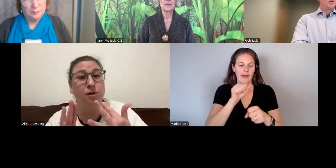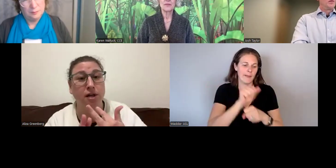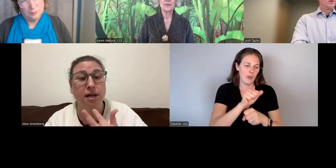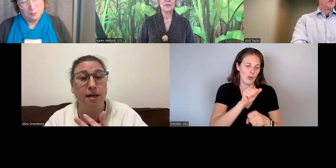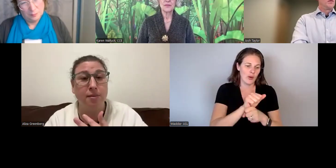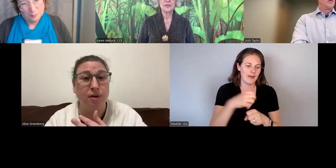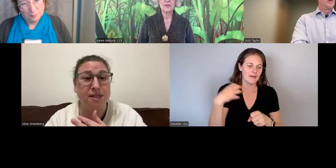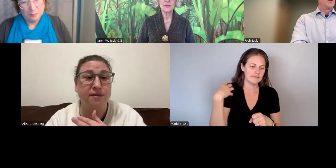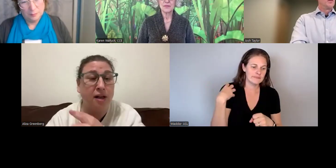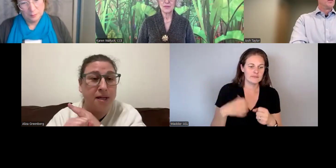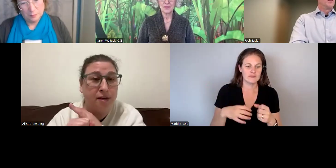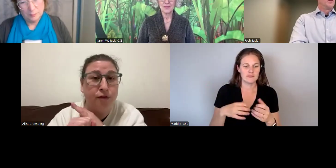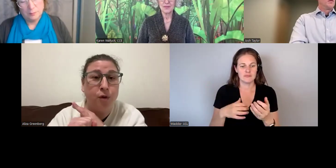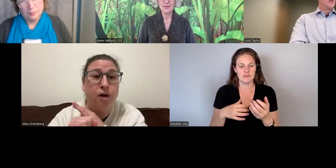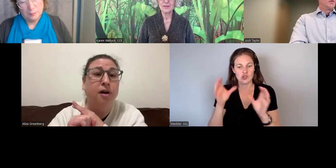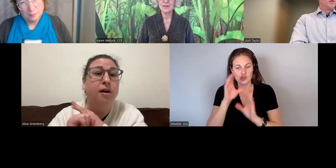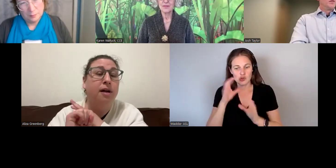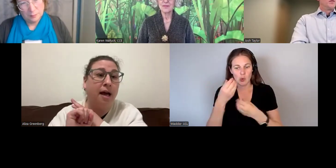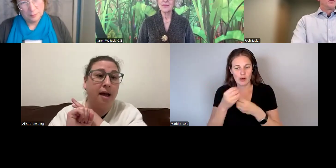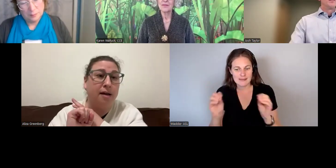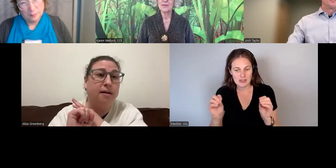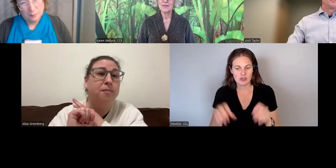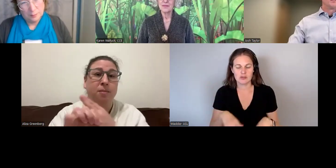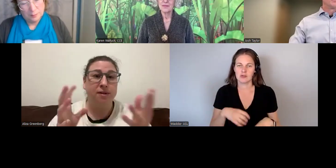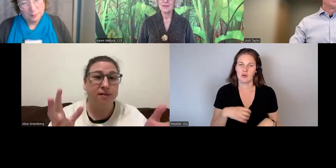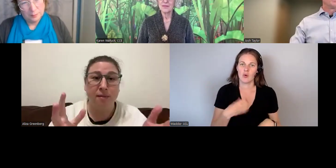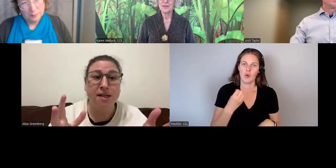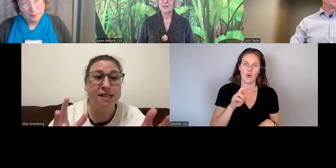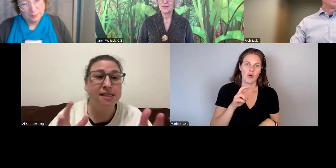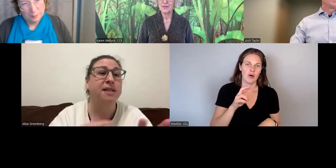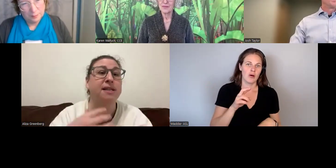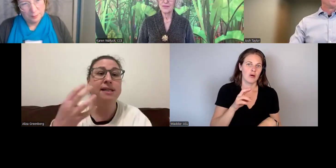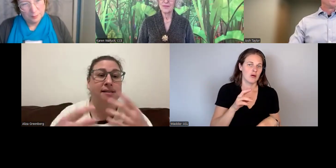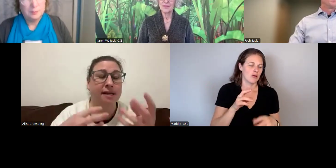or employment development for people with developmental disabilities